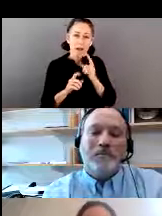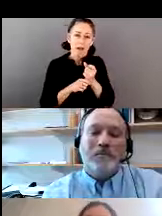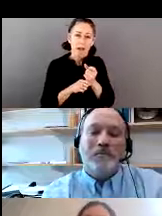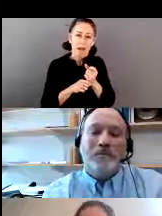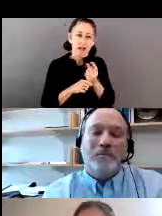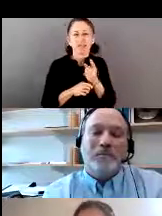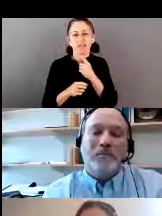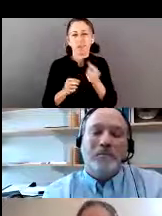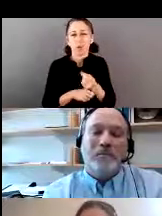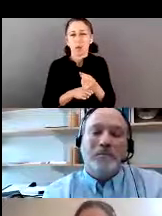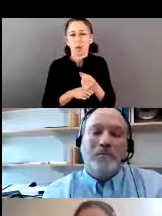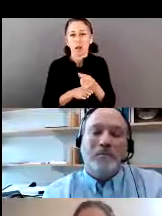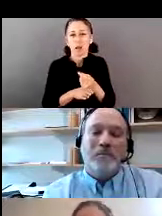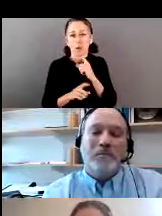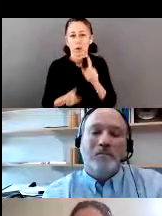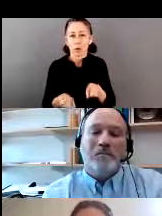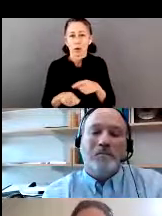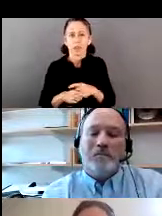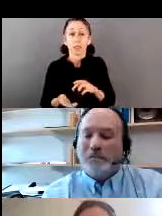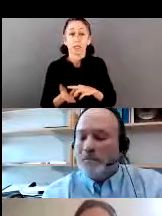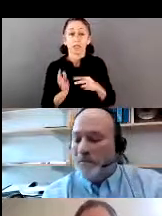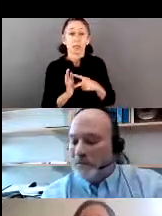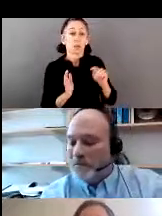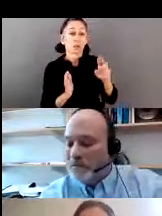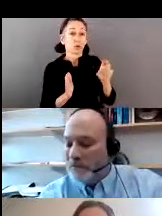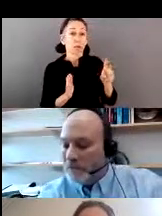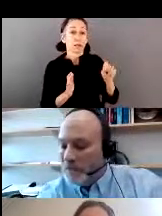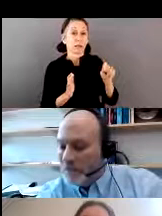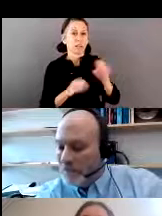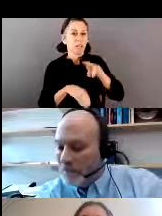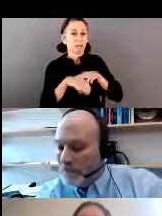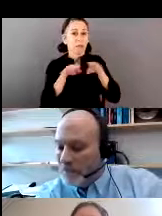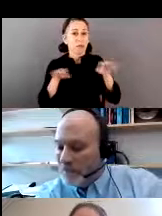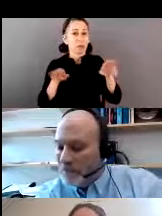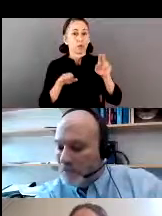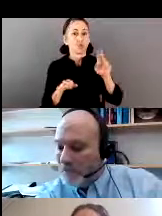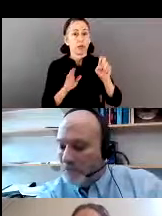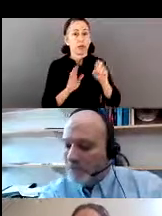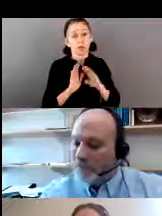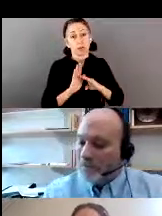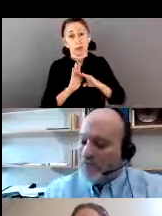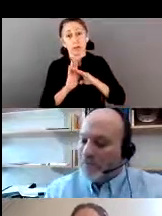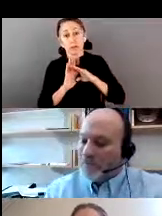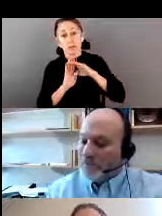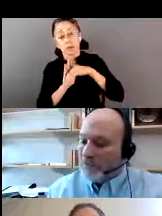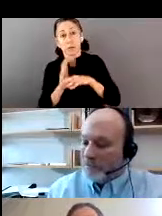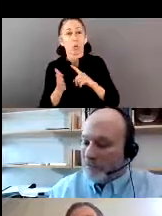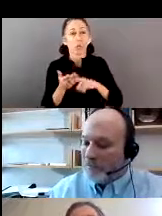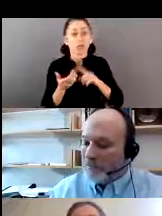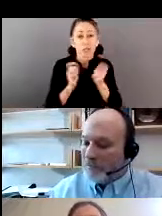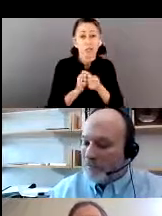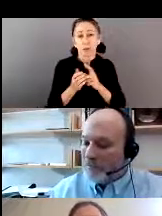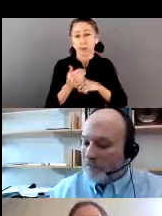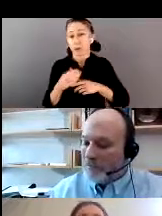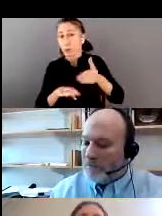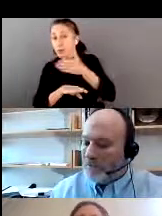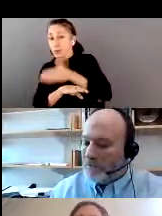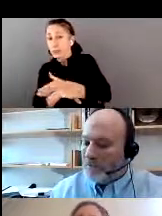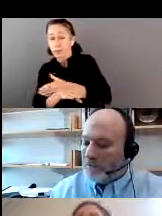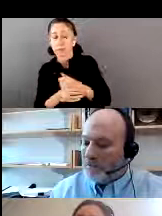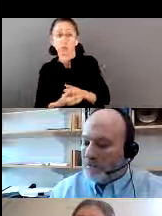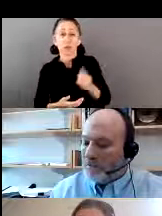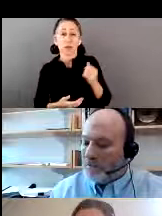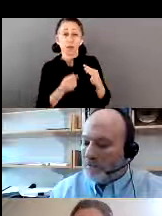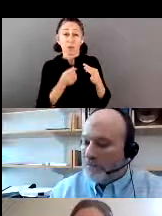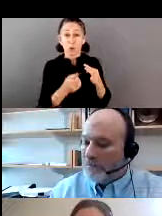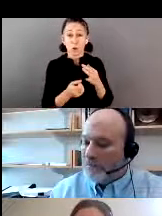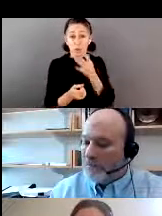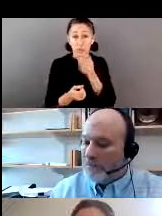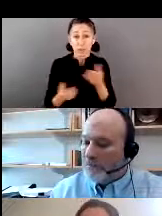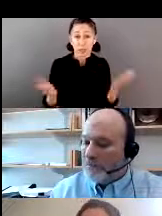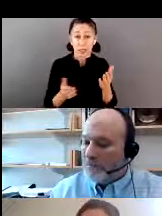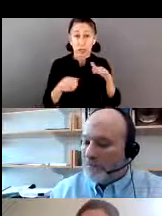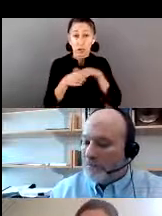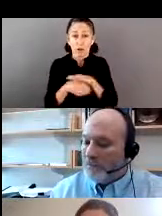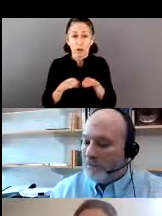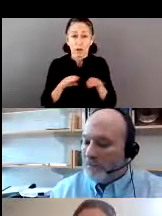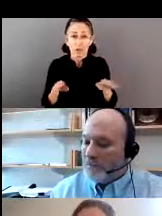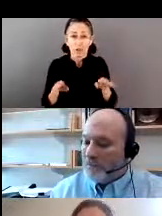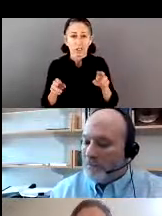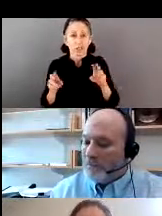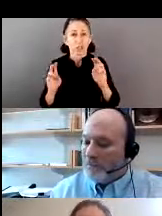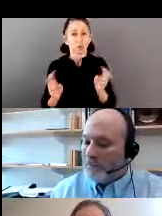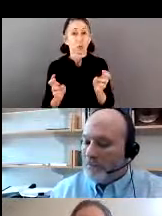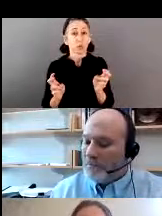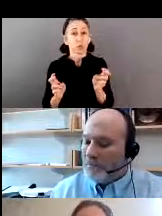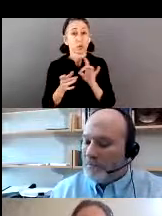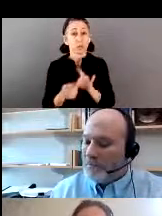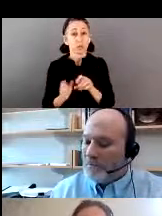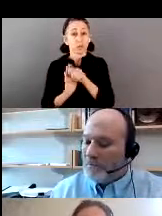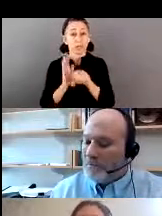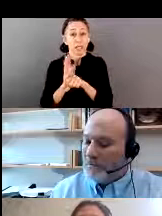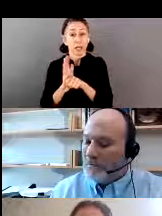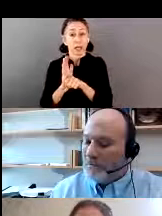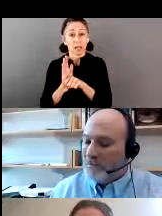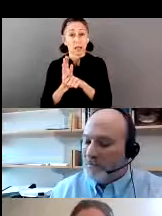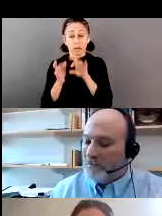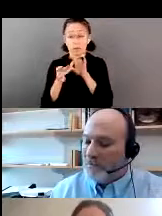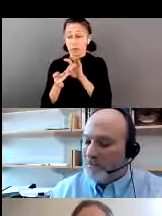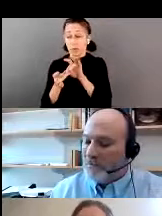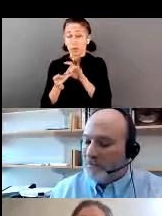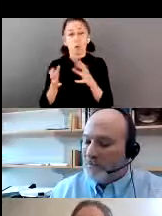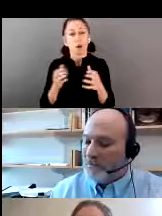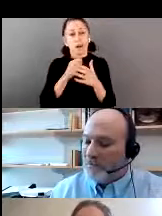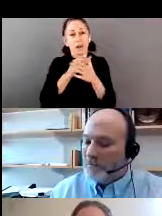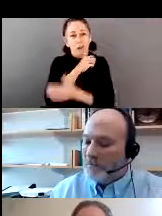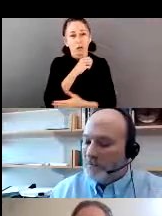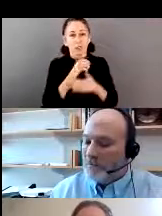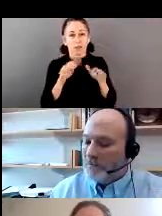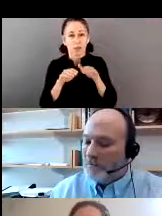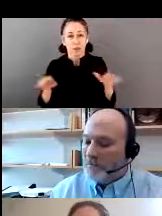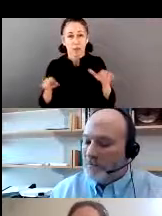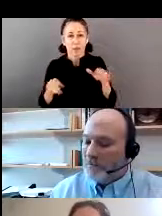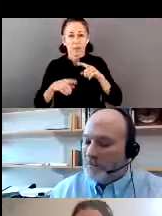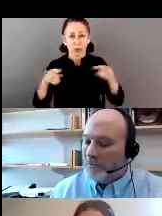And that's showing the most recent figures for what's happening at the national level and at the state level. And earlier, Andrew highlighted the annual report.